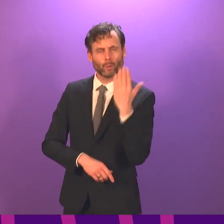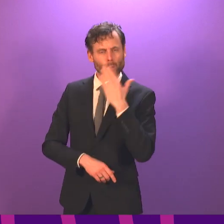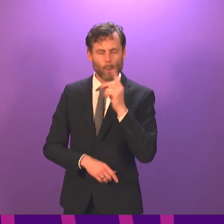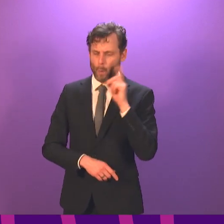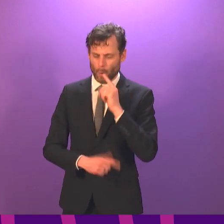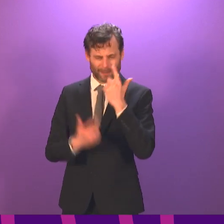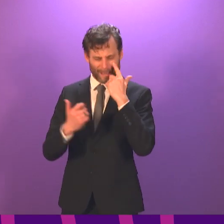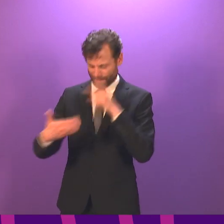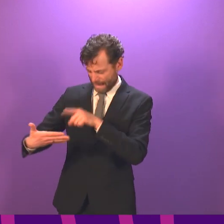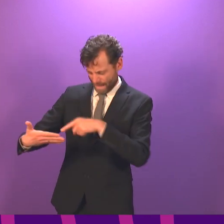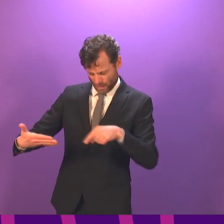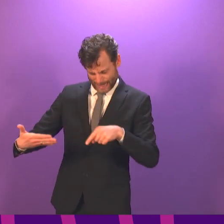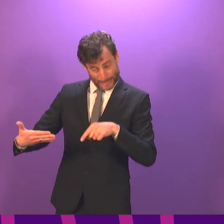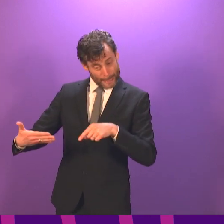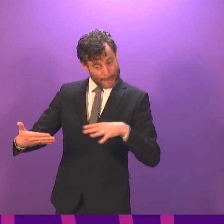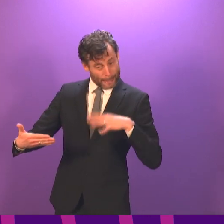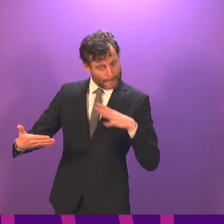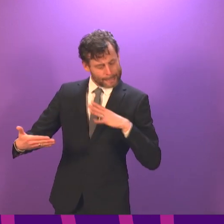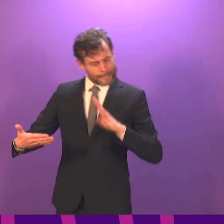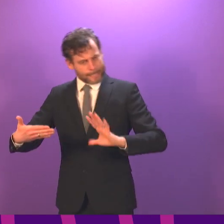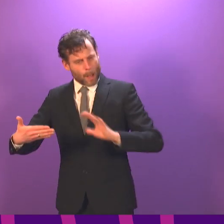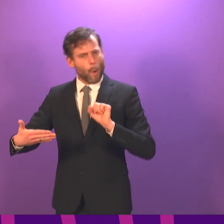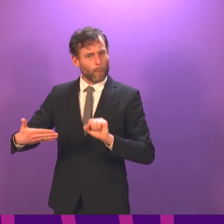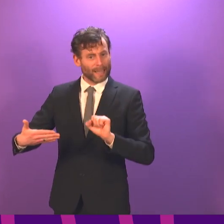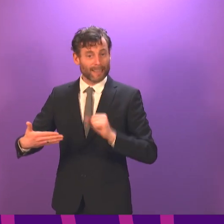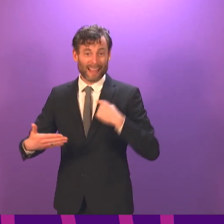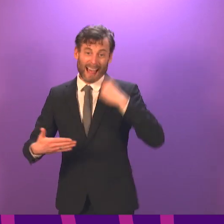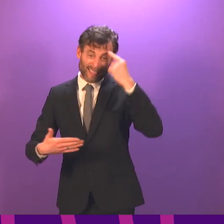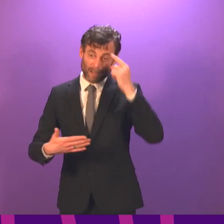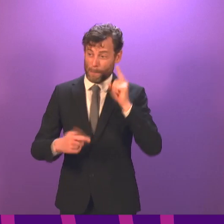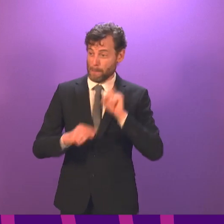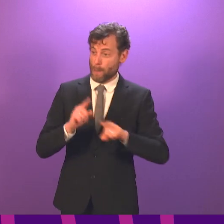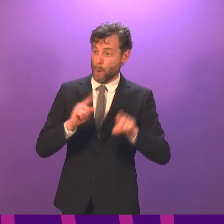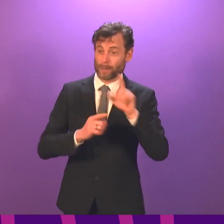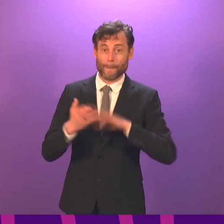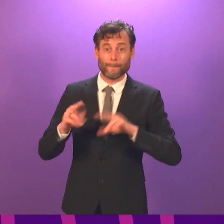that of most—if not all—parents across the country, is that parents would want to